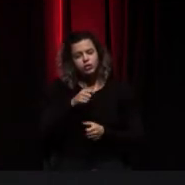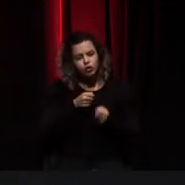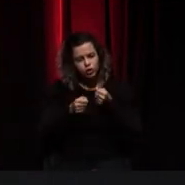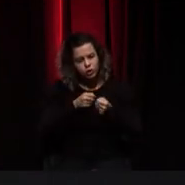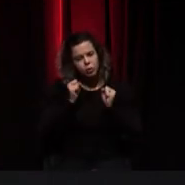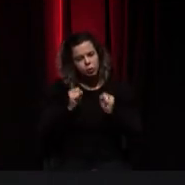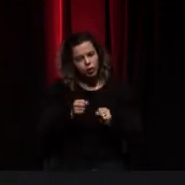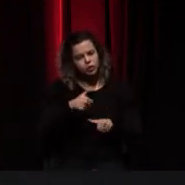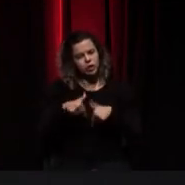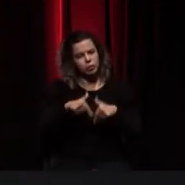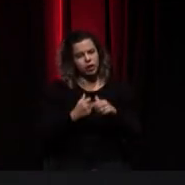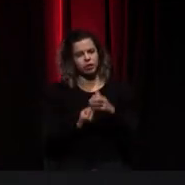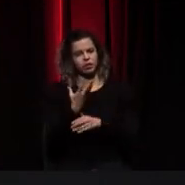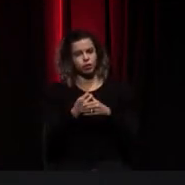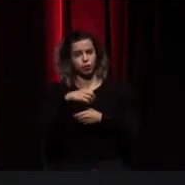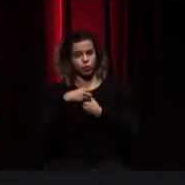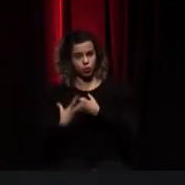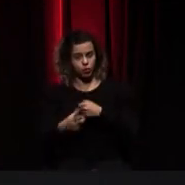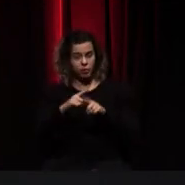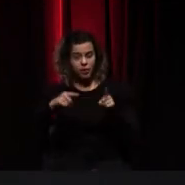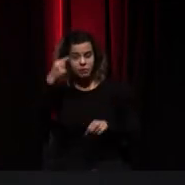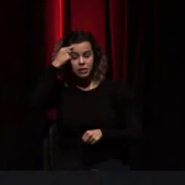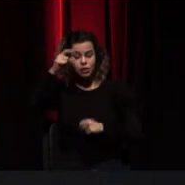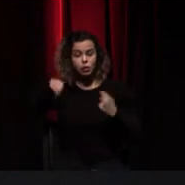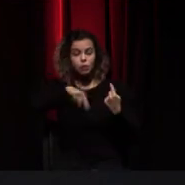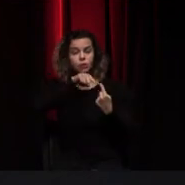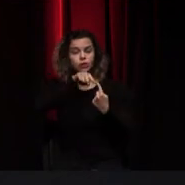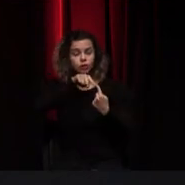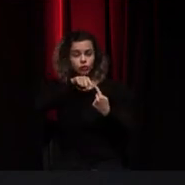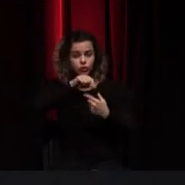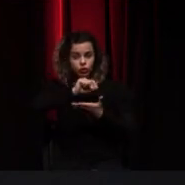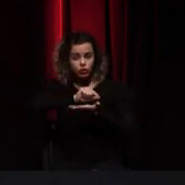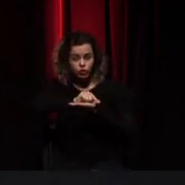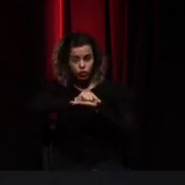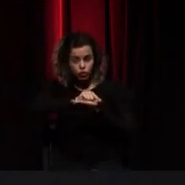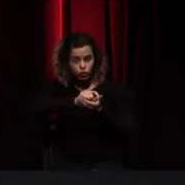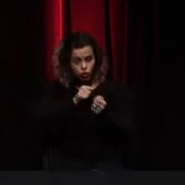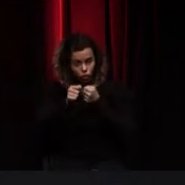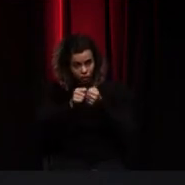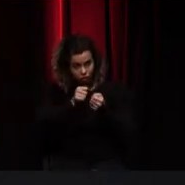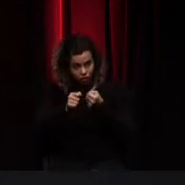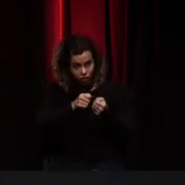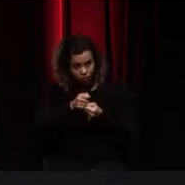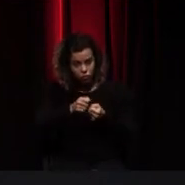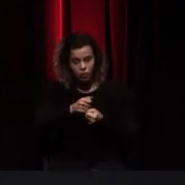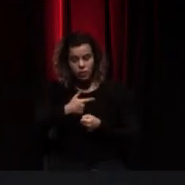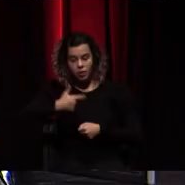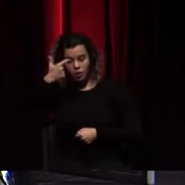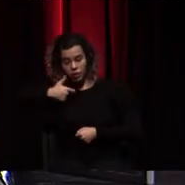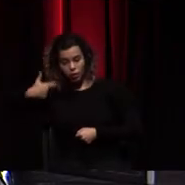but, in regards of the mission of journalism, Are the professionals migrating to sponsored content,